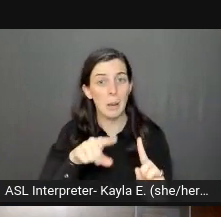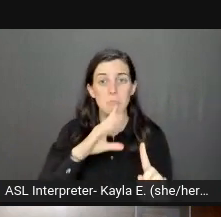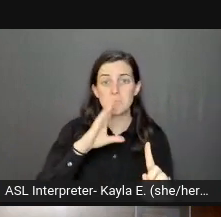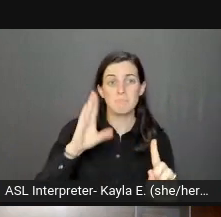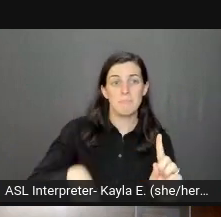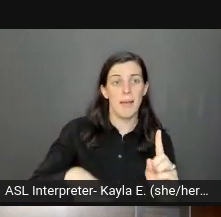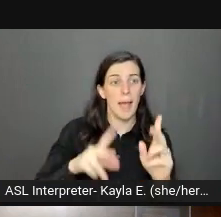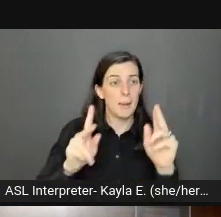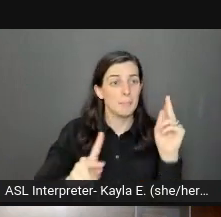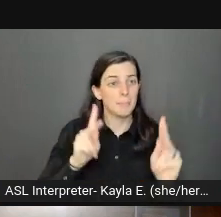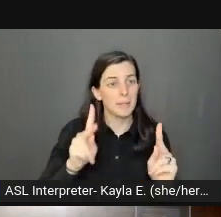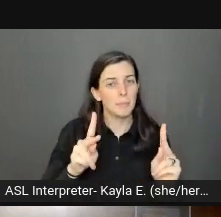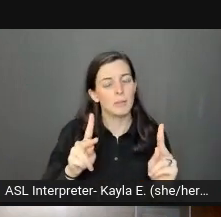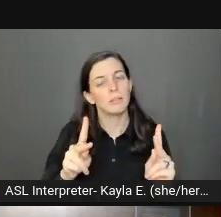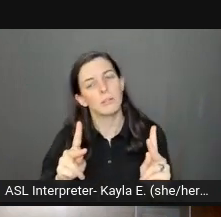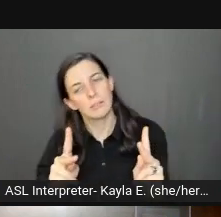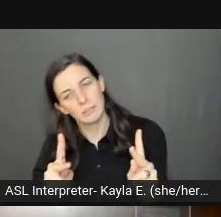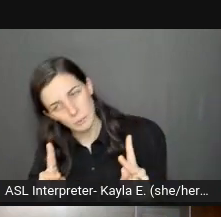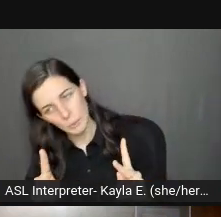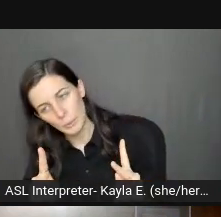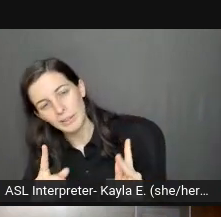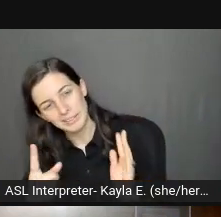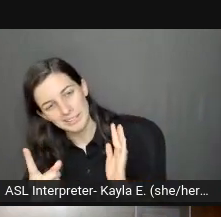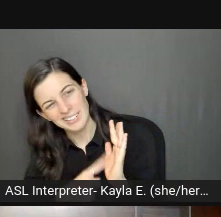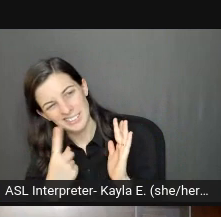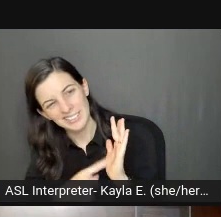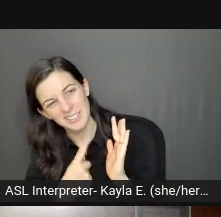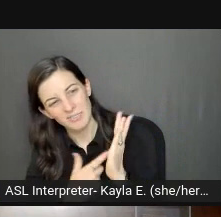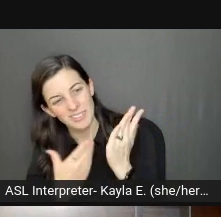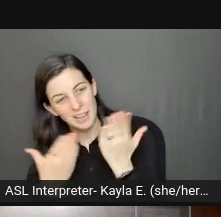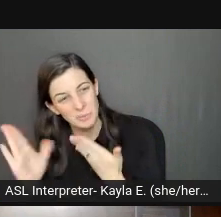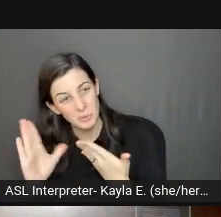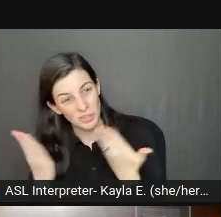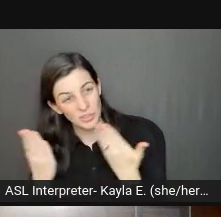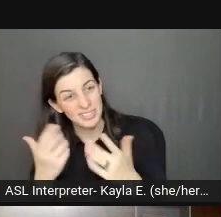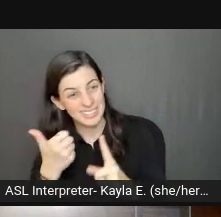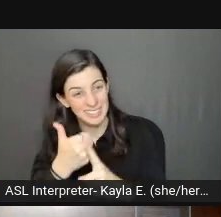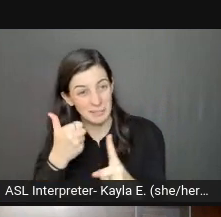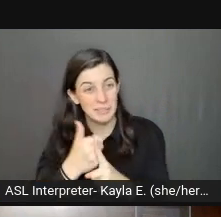Although sometimes your services are damn expensive, no.